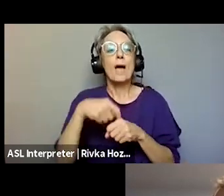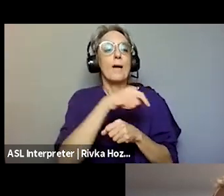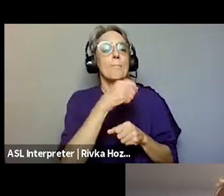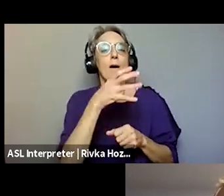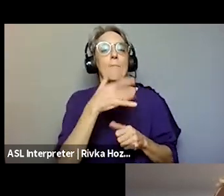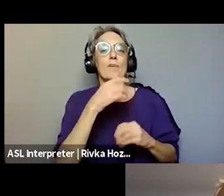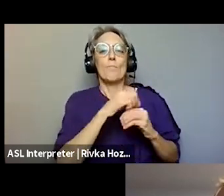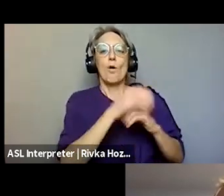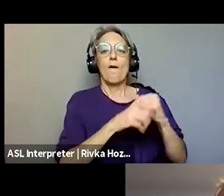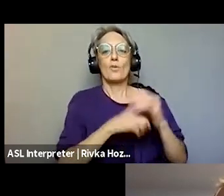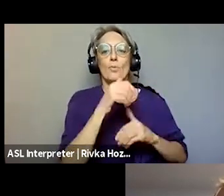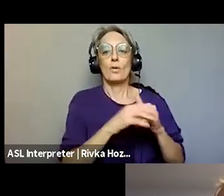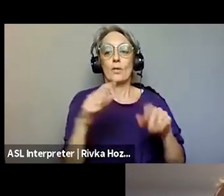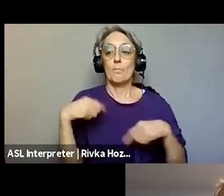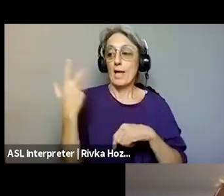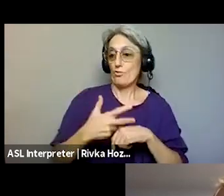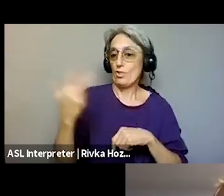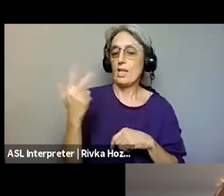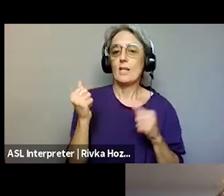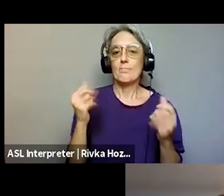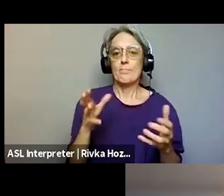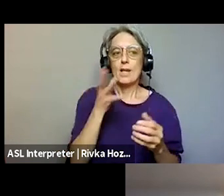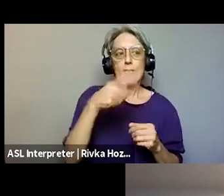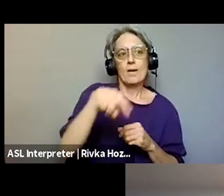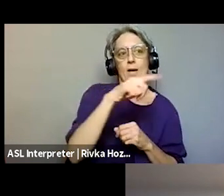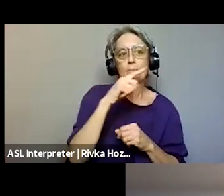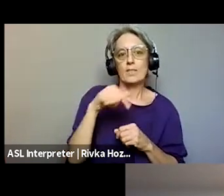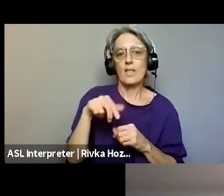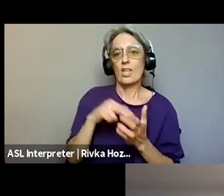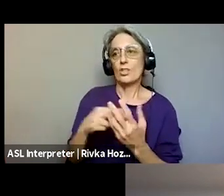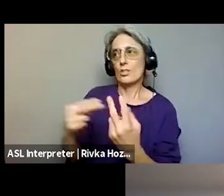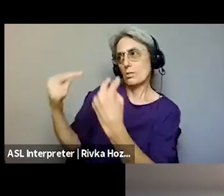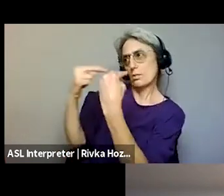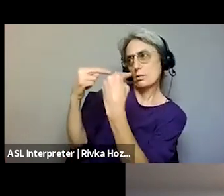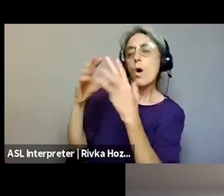about moms feeling like they're being watched too closely and they're afraid they're going